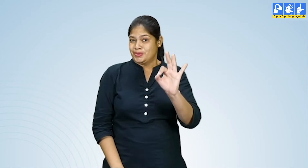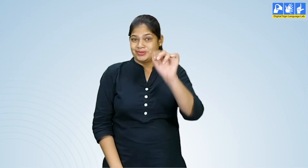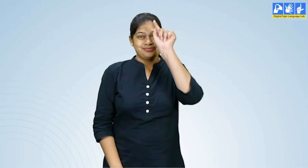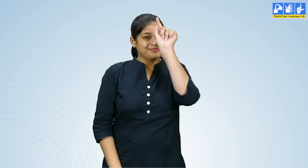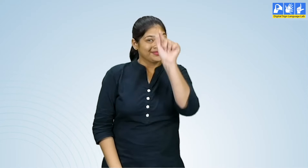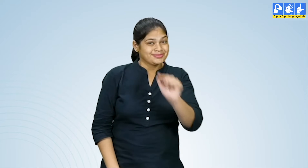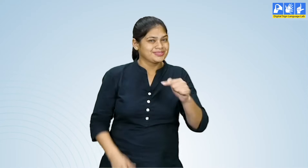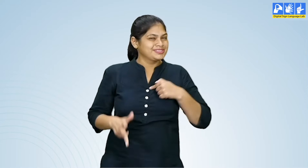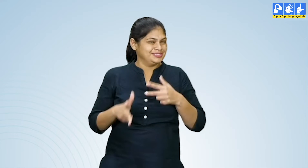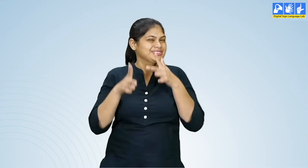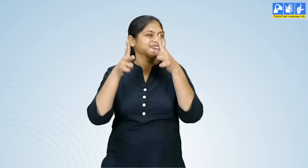Key Findings–